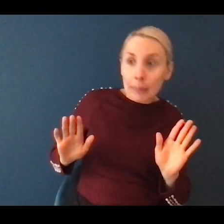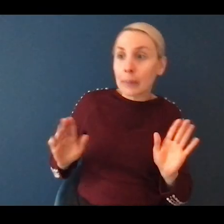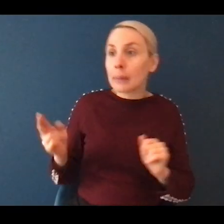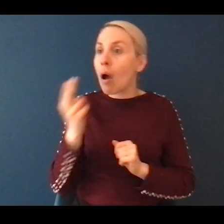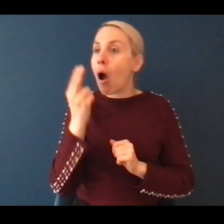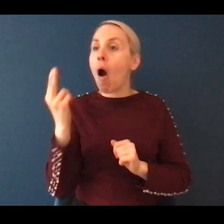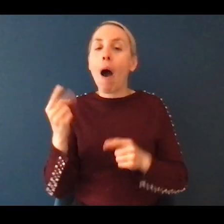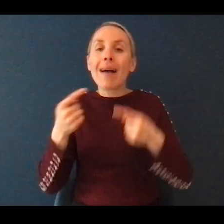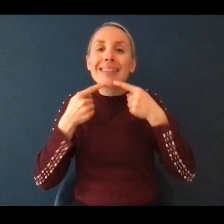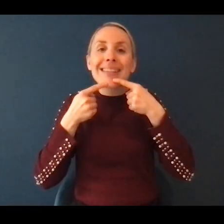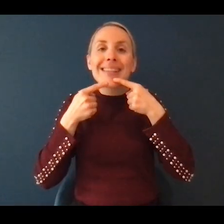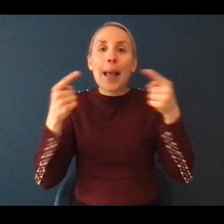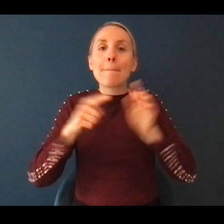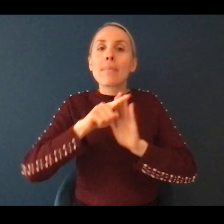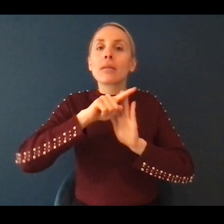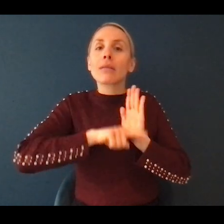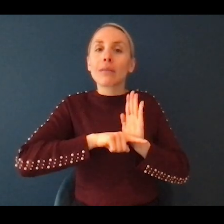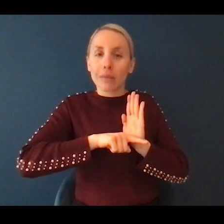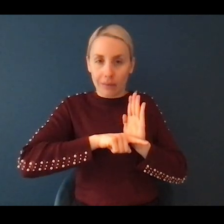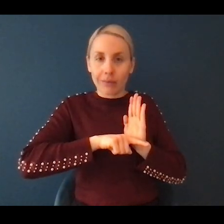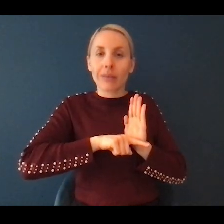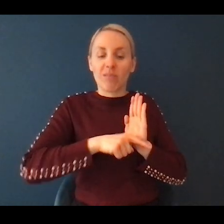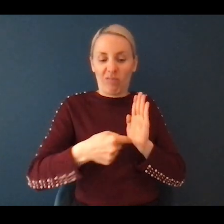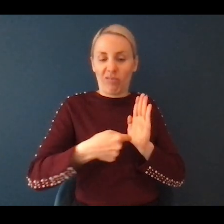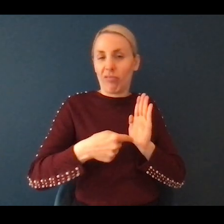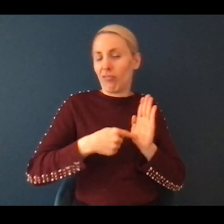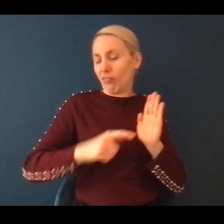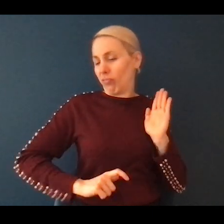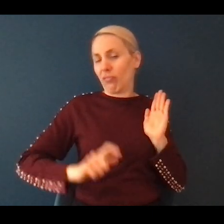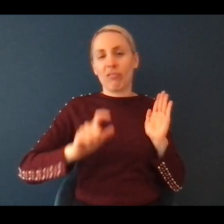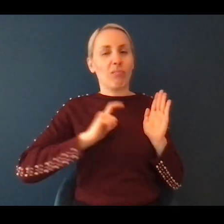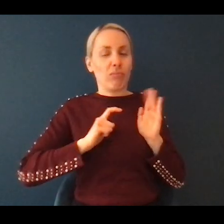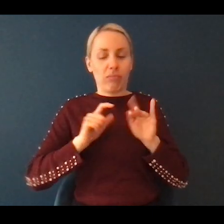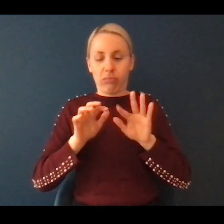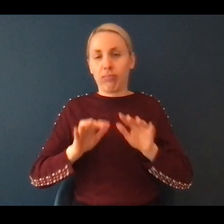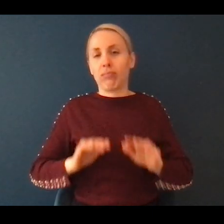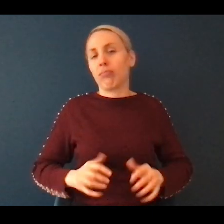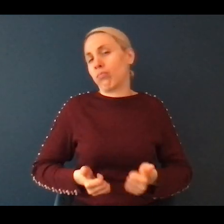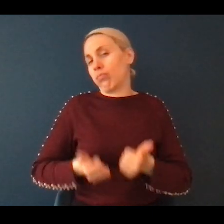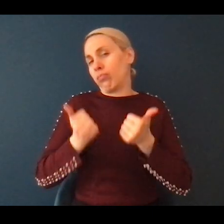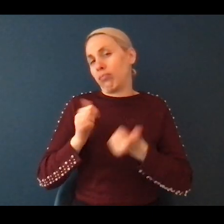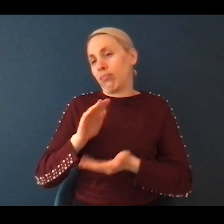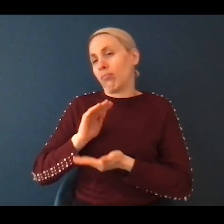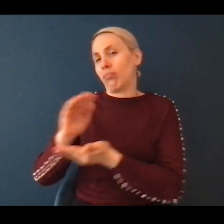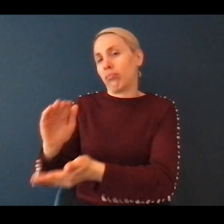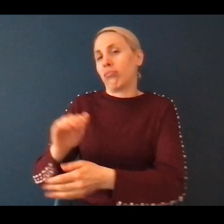statement so with artist statements I felt confident at that point but not with art you